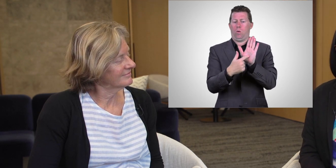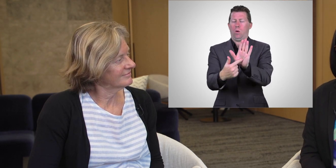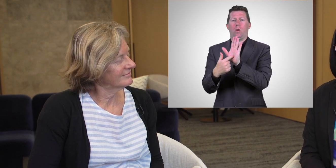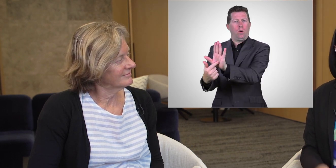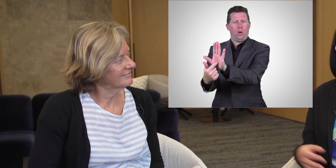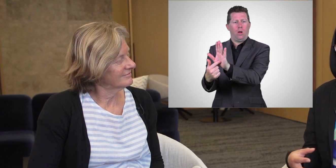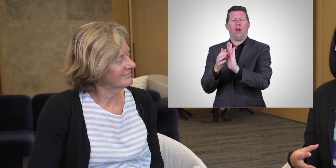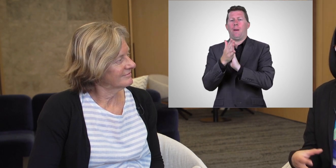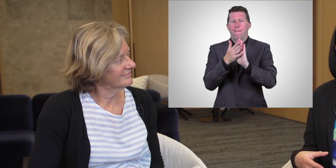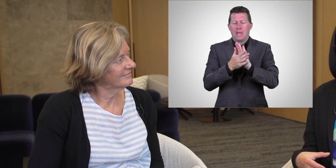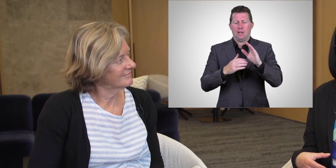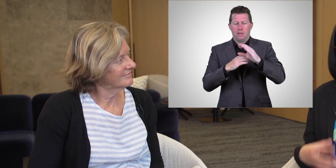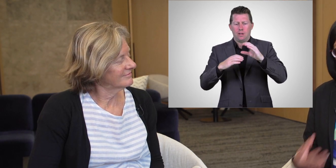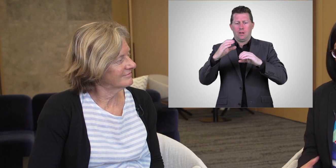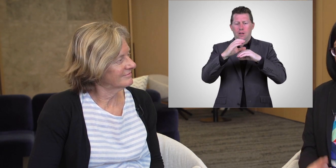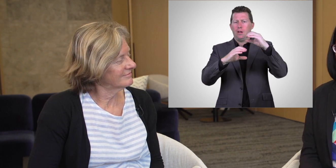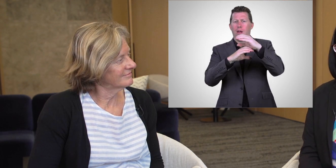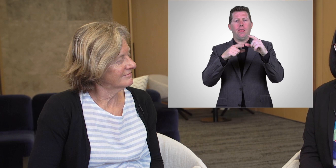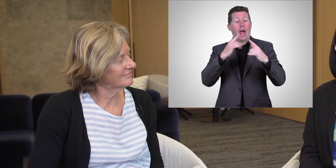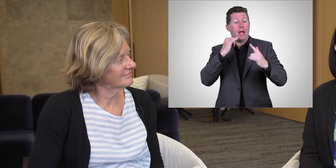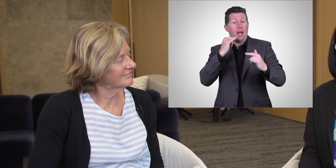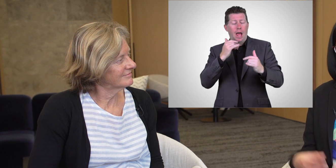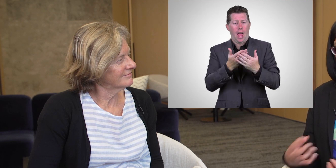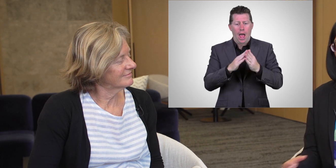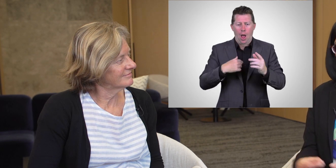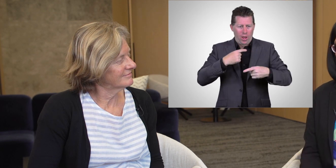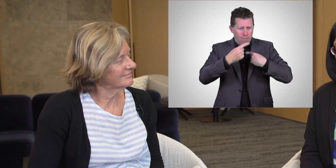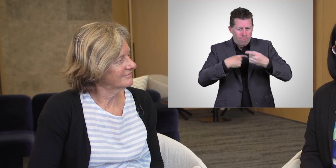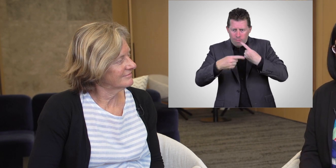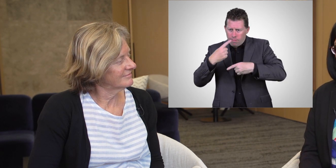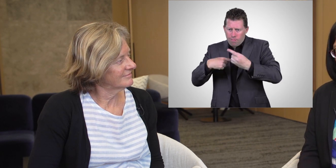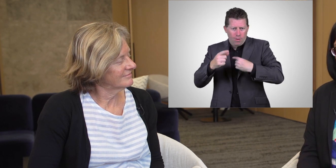is actually about the scaffolding of assessment and the way that we communicate assessment